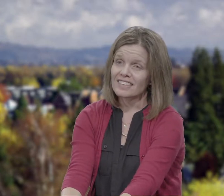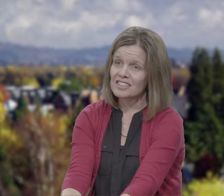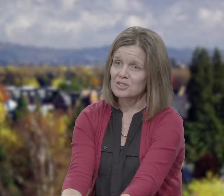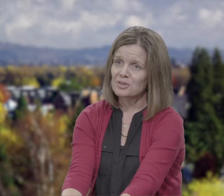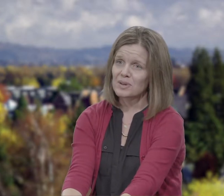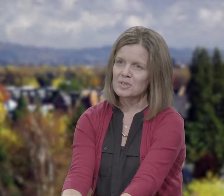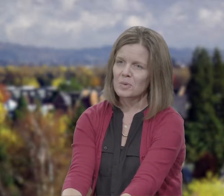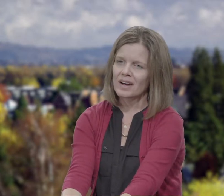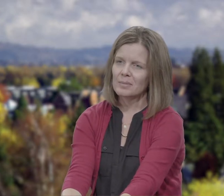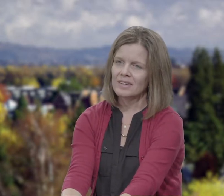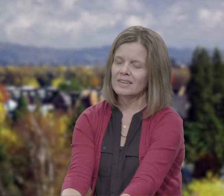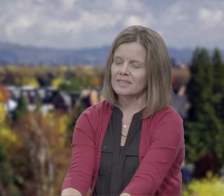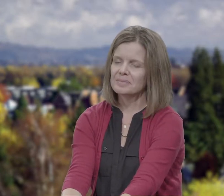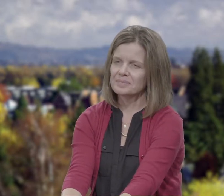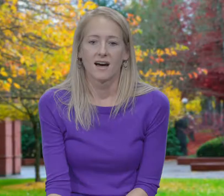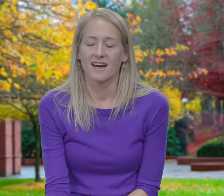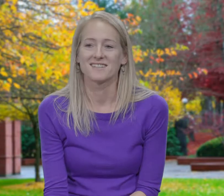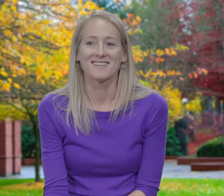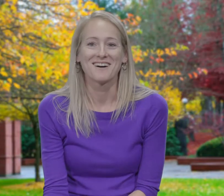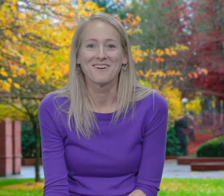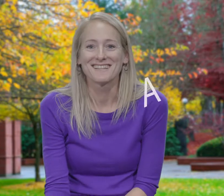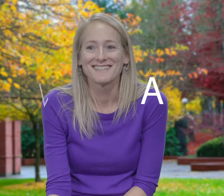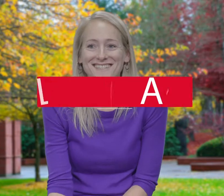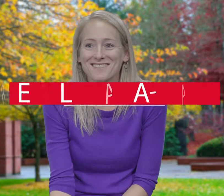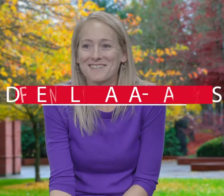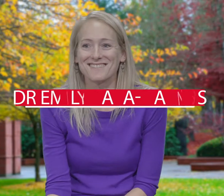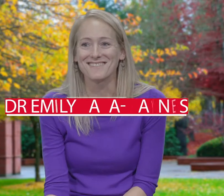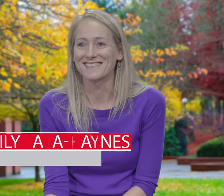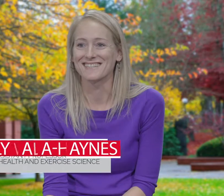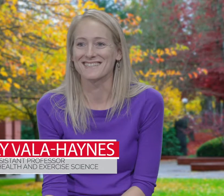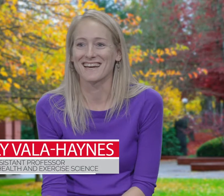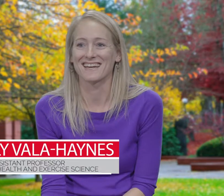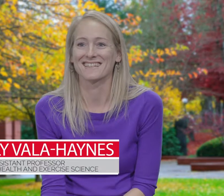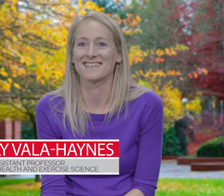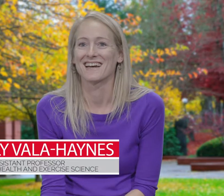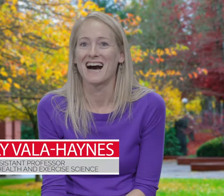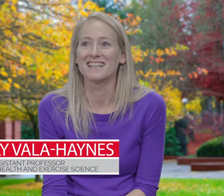I just, I wanted to get to know my students and I love that I can still do the research